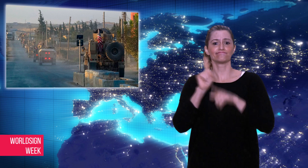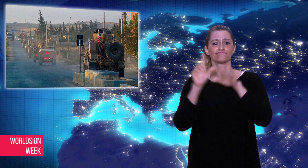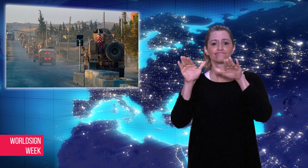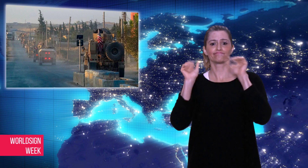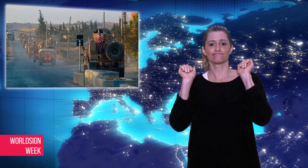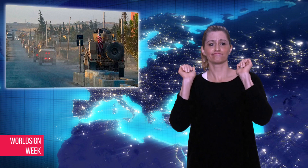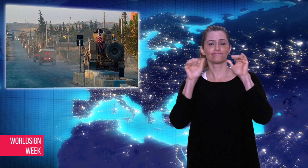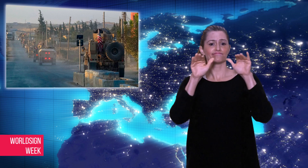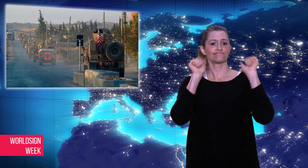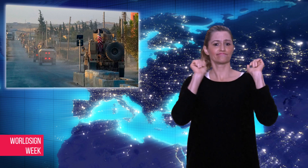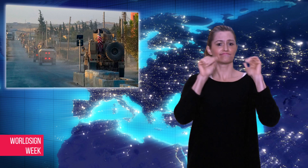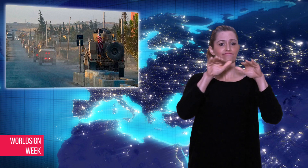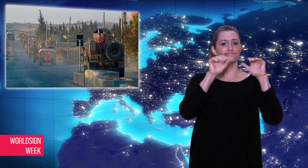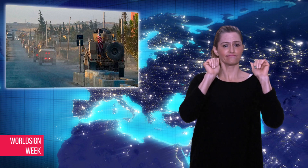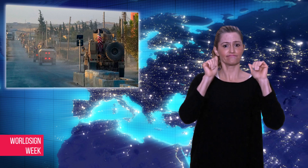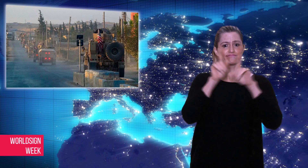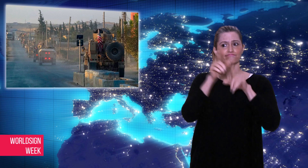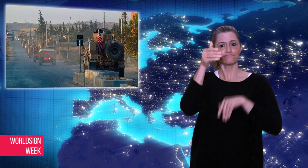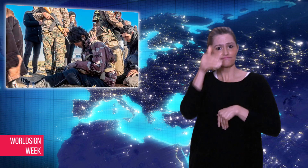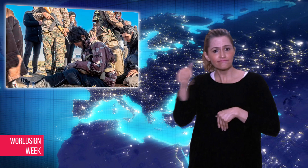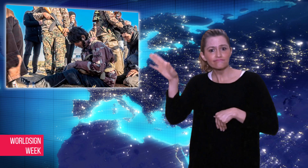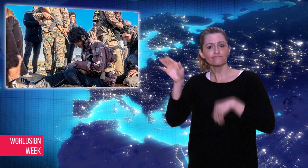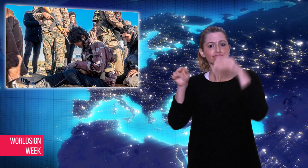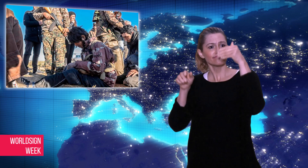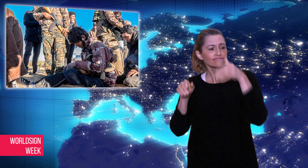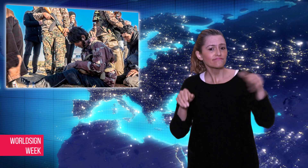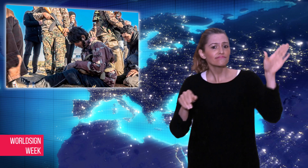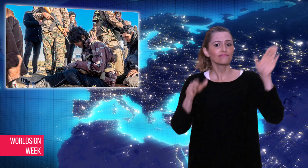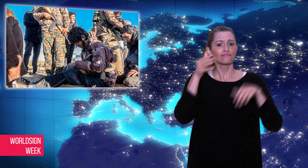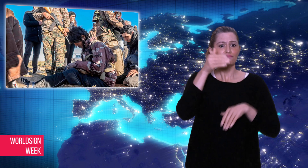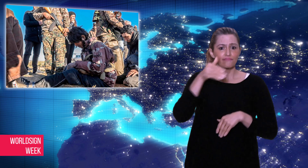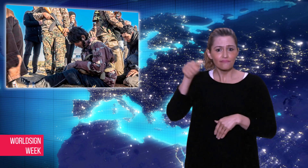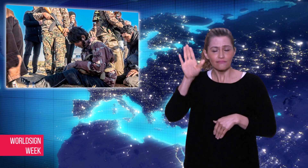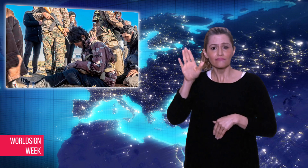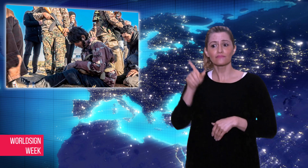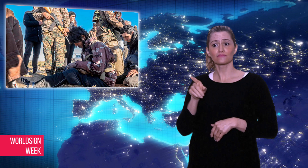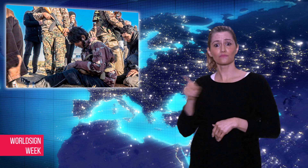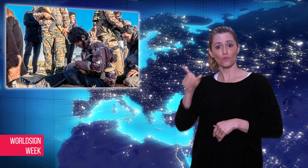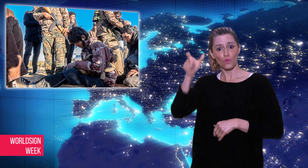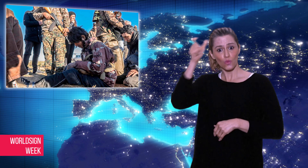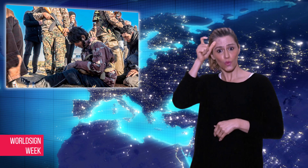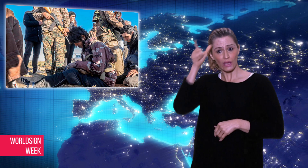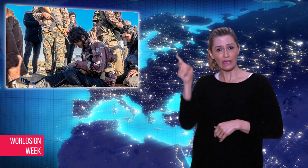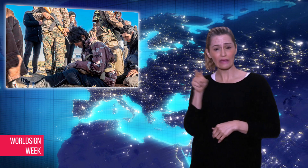the northern Syrian border.